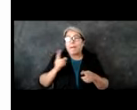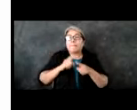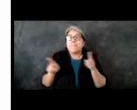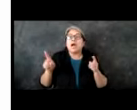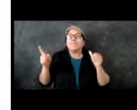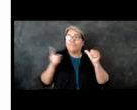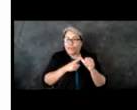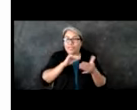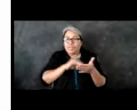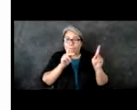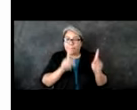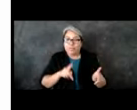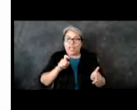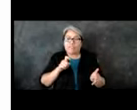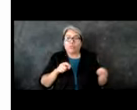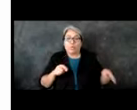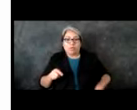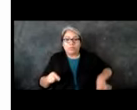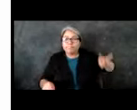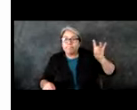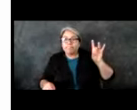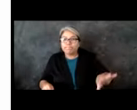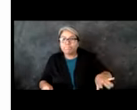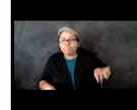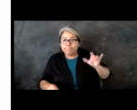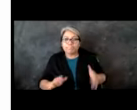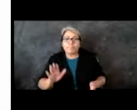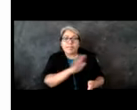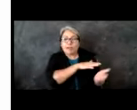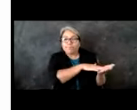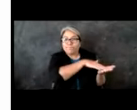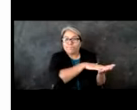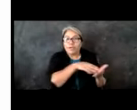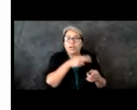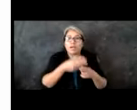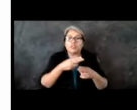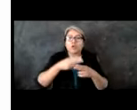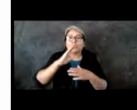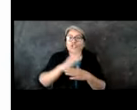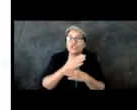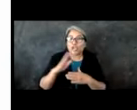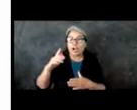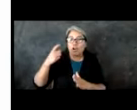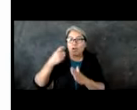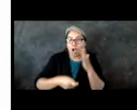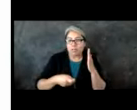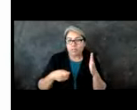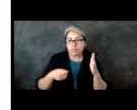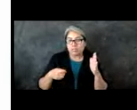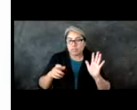't qualify for free Medi-Cal, they may still have -- they may still access Medi-Cal services but they first have